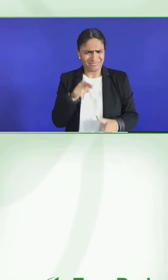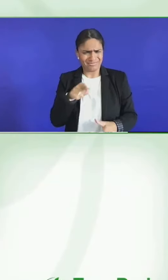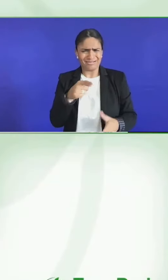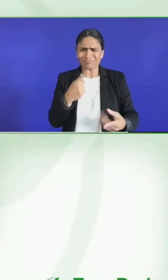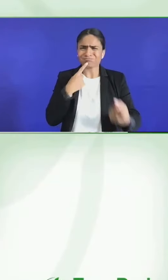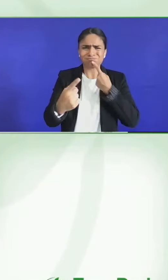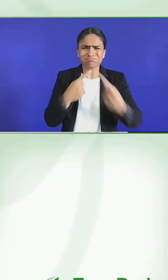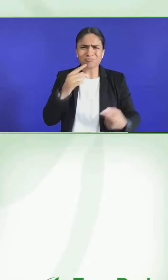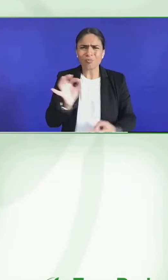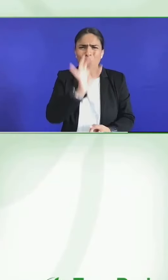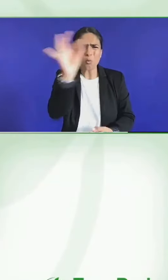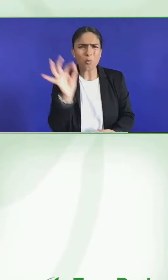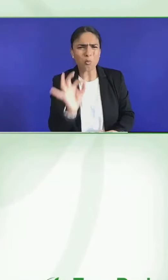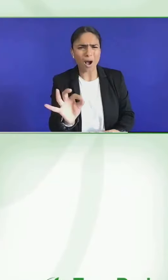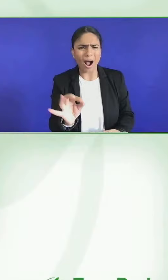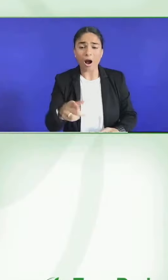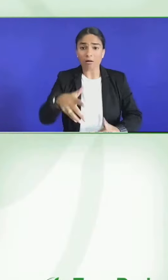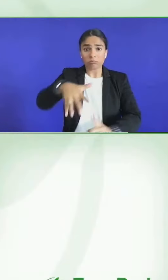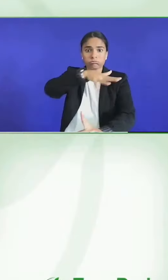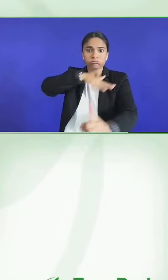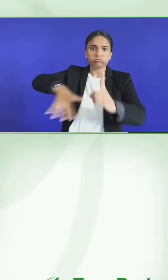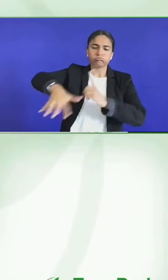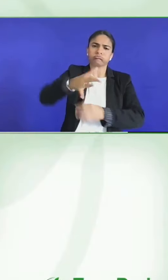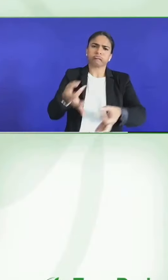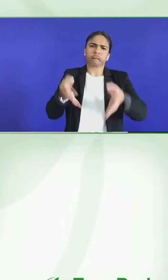Even our disability movement in every country we see that.